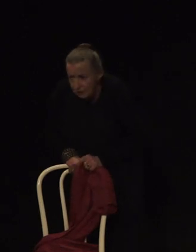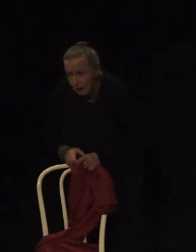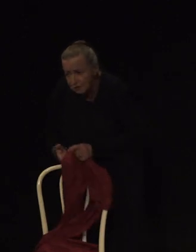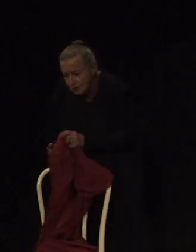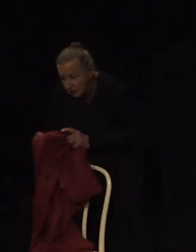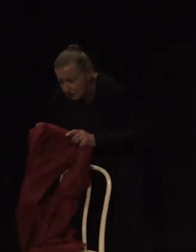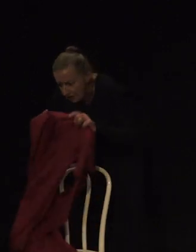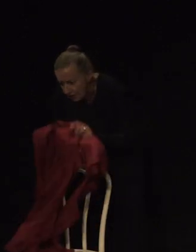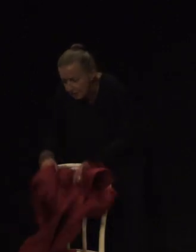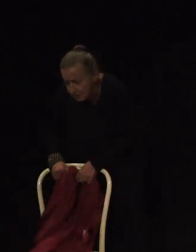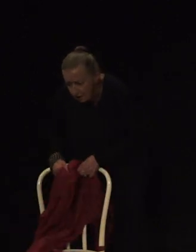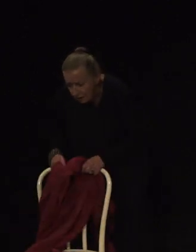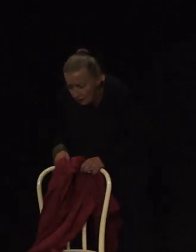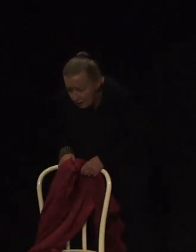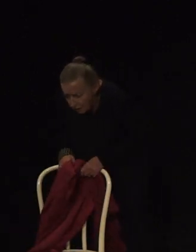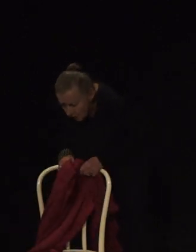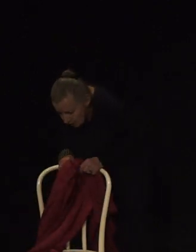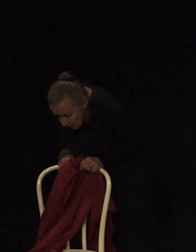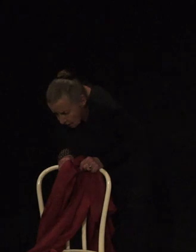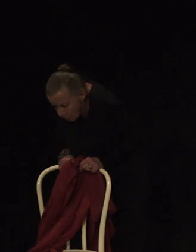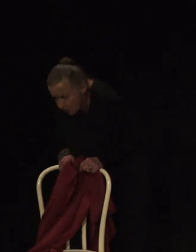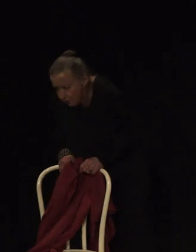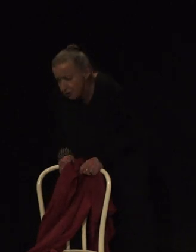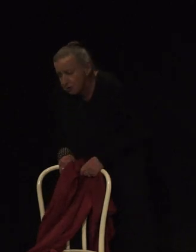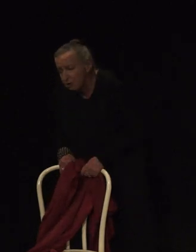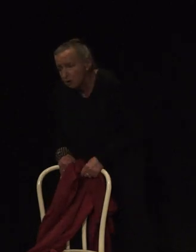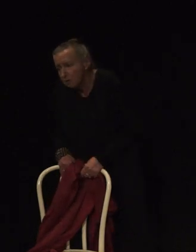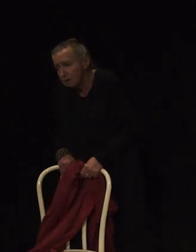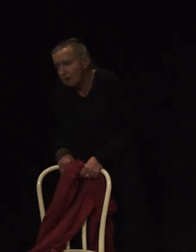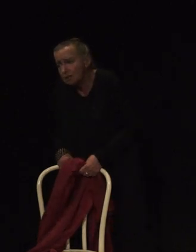it touched their hearts, and turned their feelings.